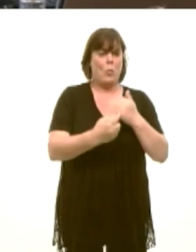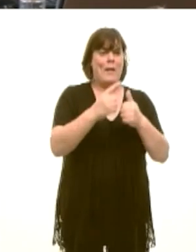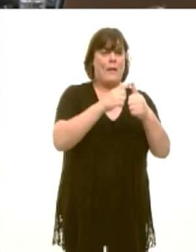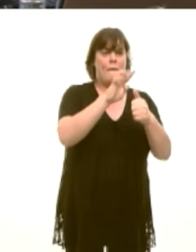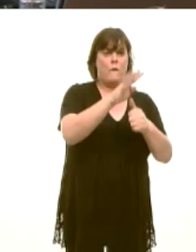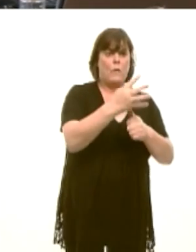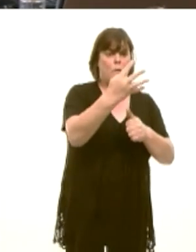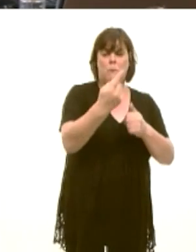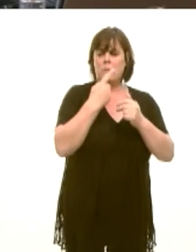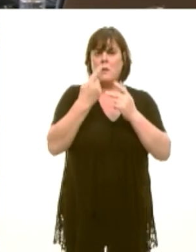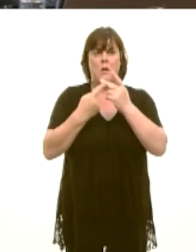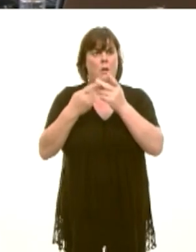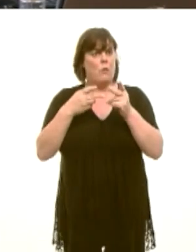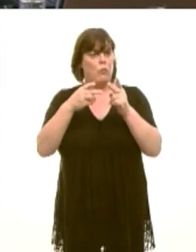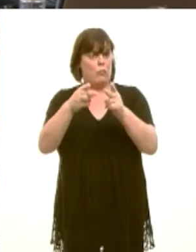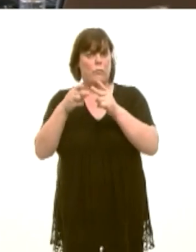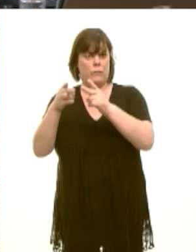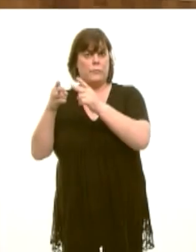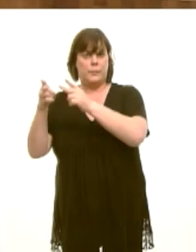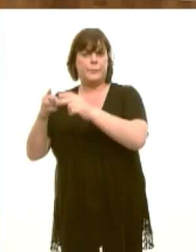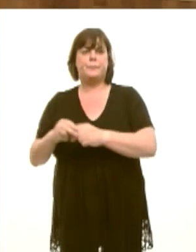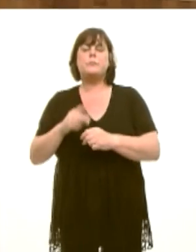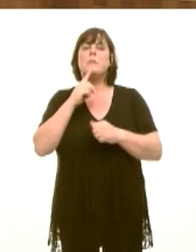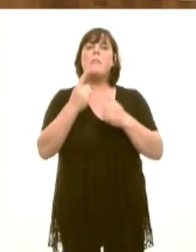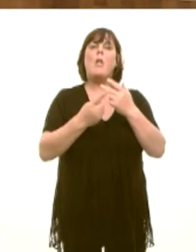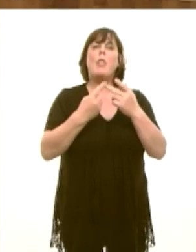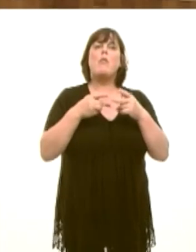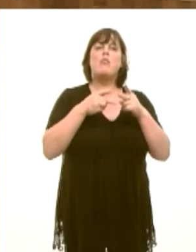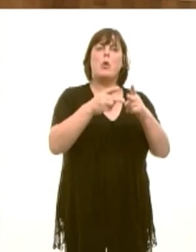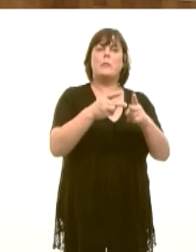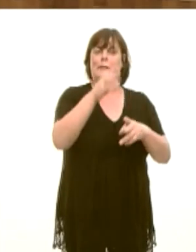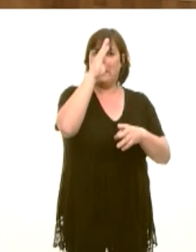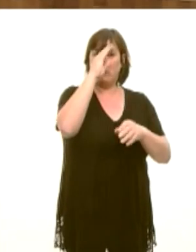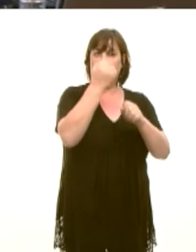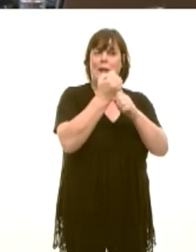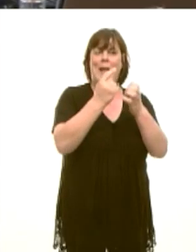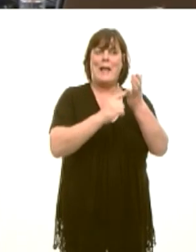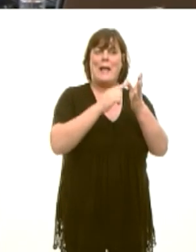some roads are even more dangerous, for example, Glandyfióweíve mentioned Glandyfi many times